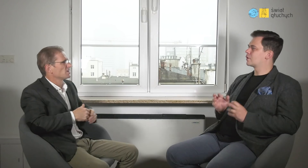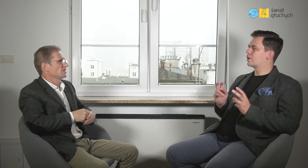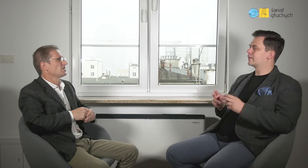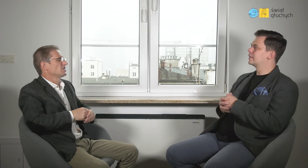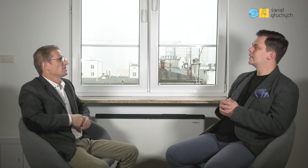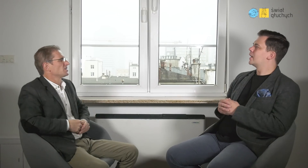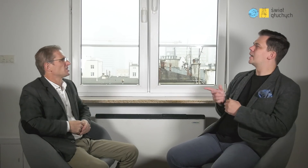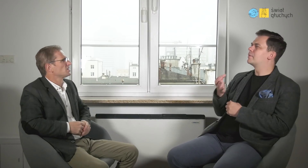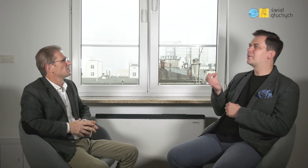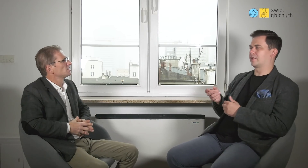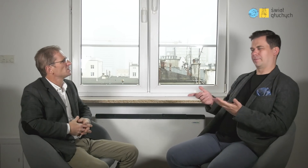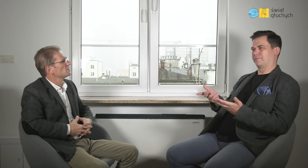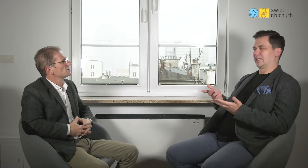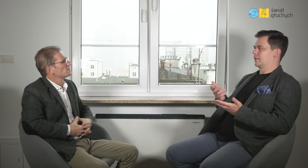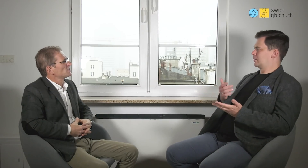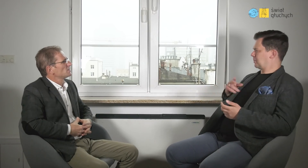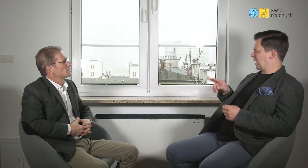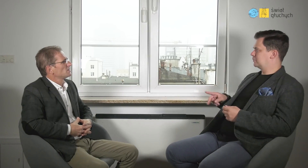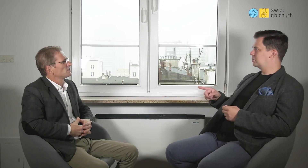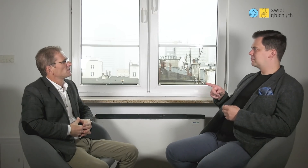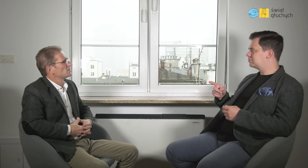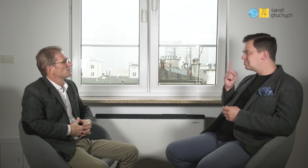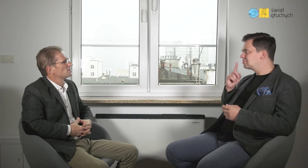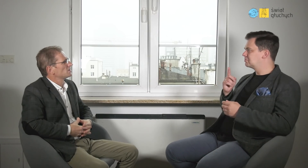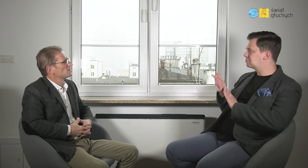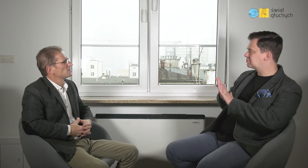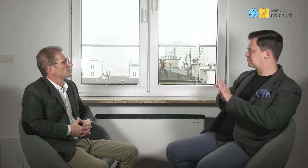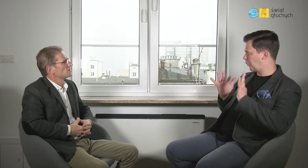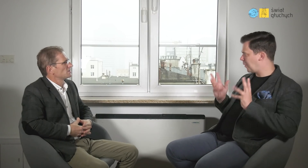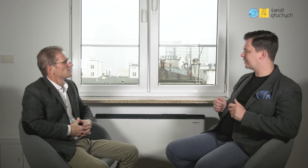Okay, I have a question. You are signing nicely.